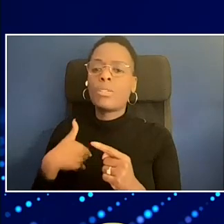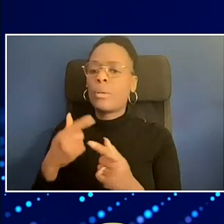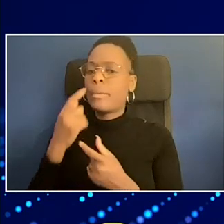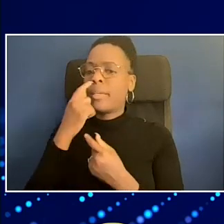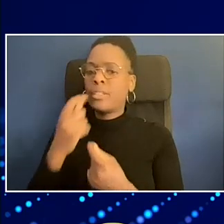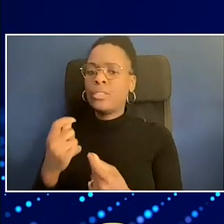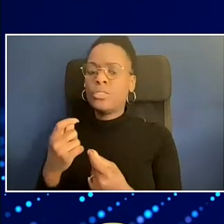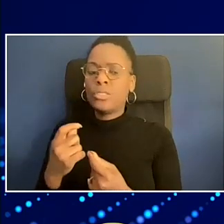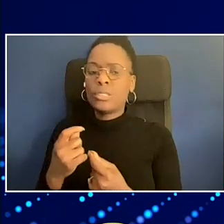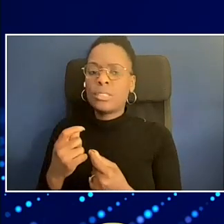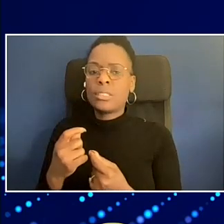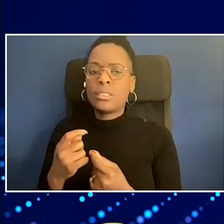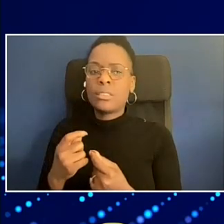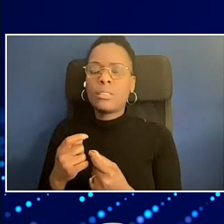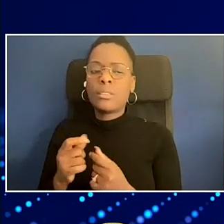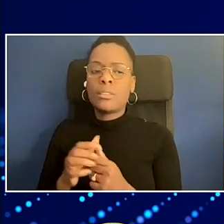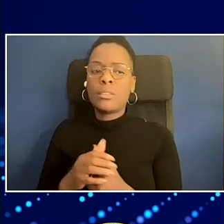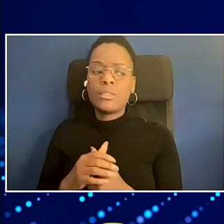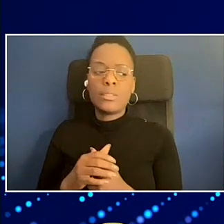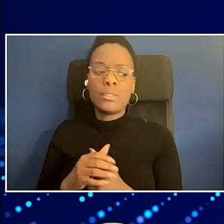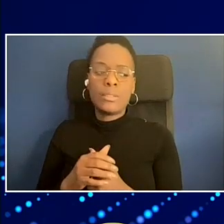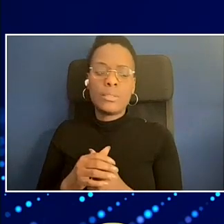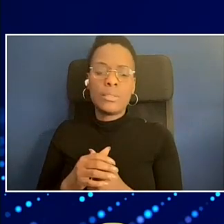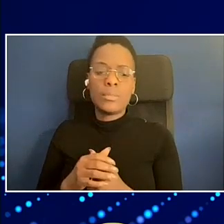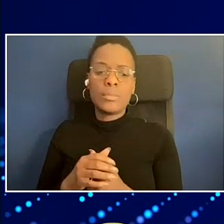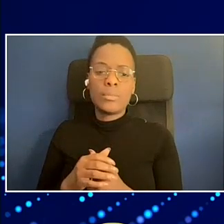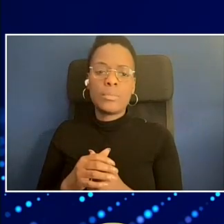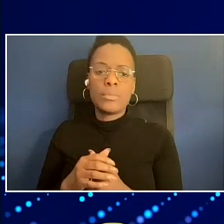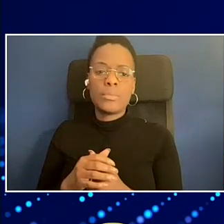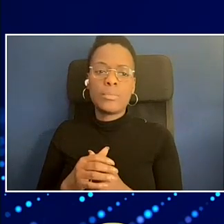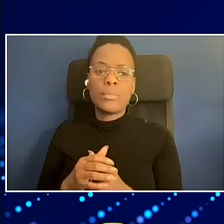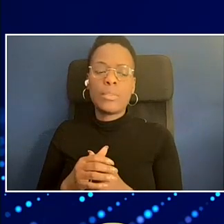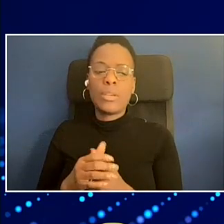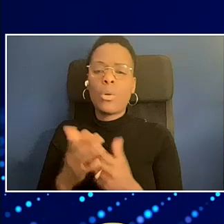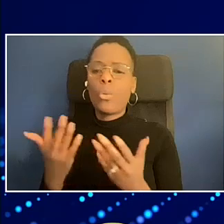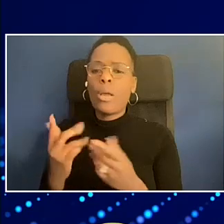you know, what has brought this up for